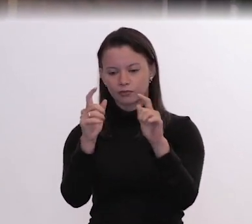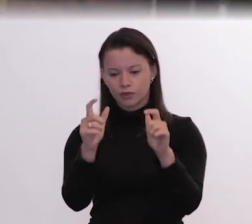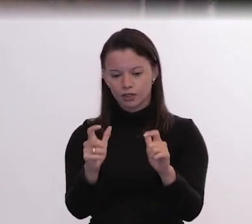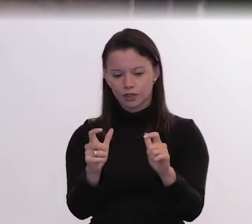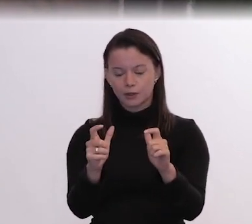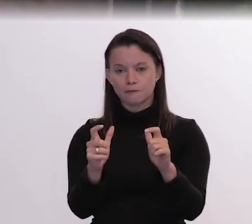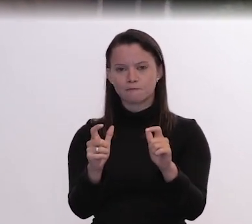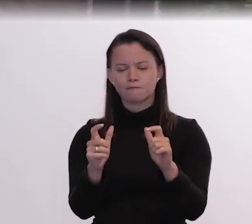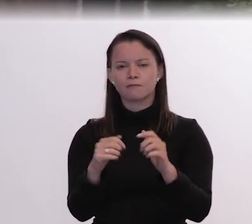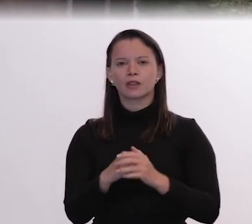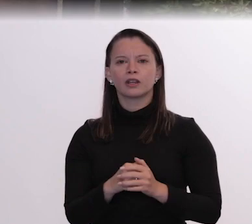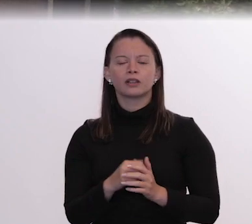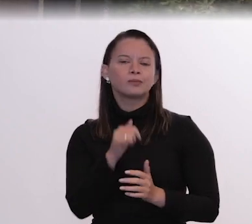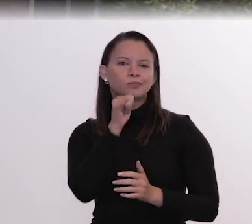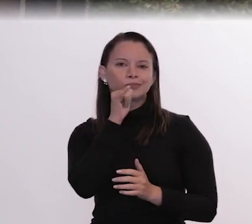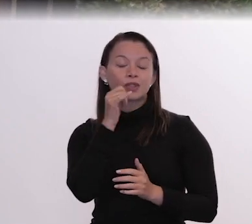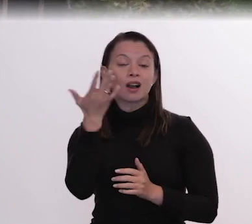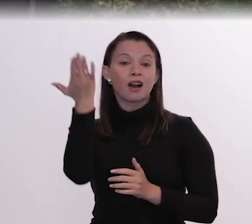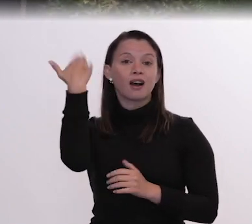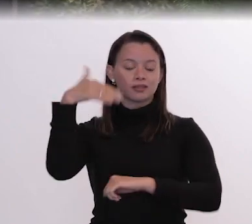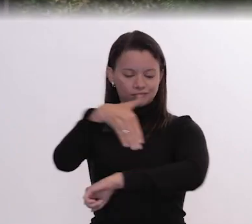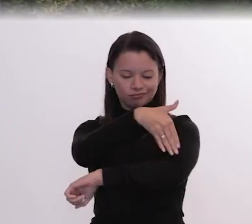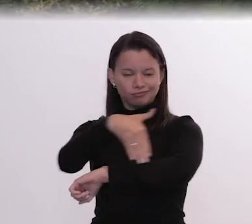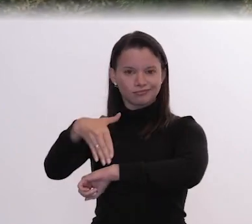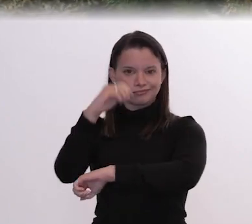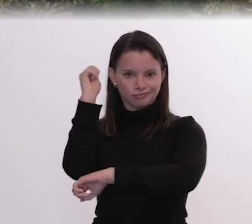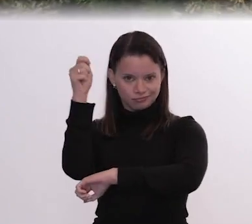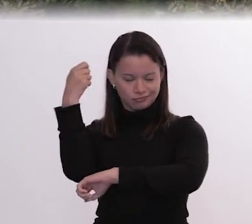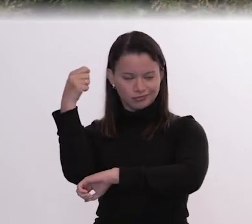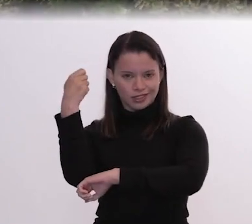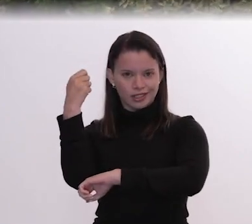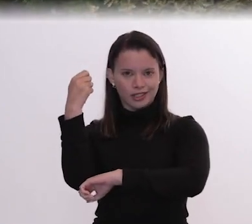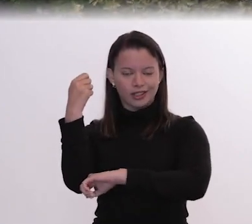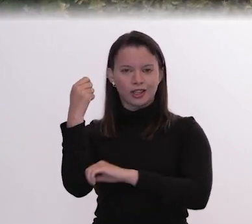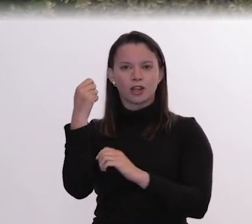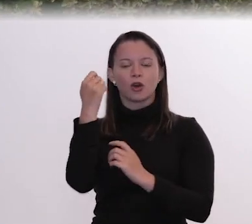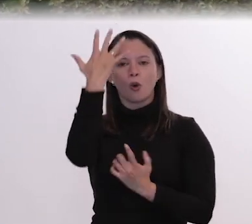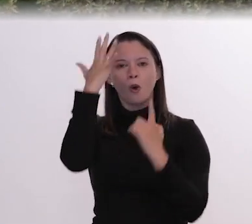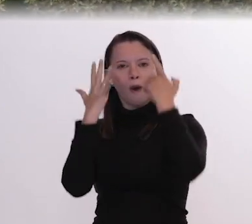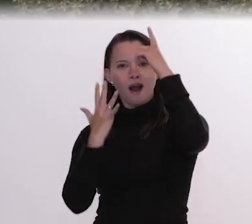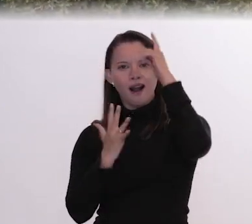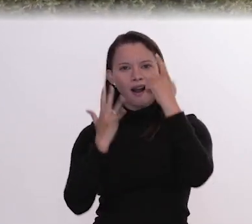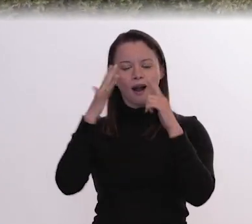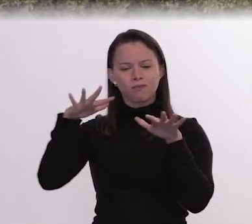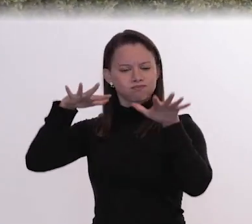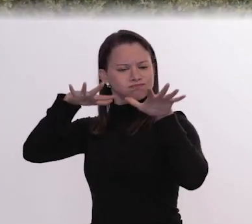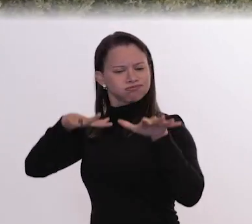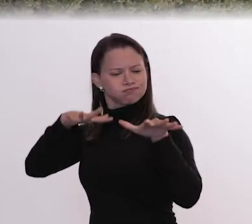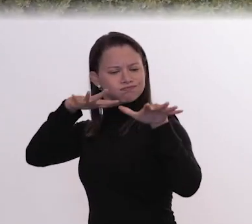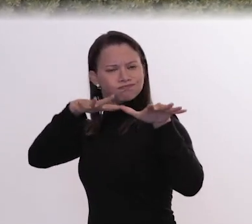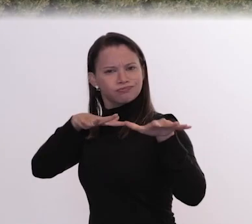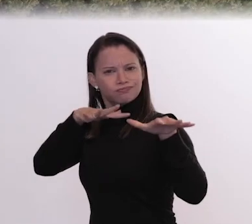the parades were here and to this day, after almost 130 years since the avenue